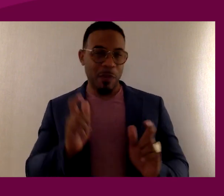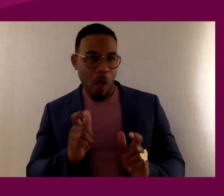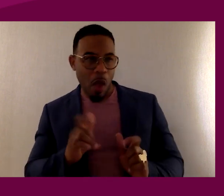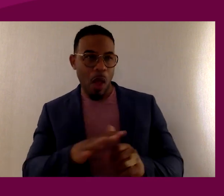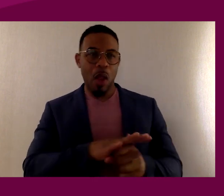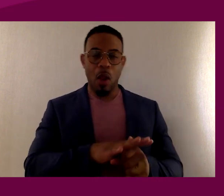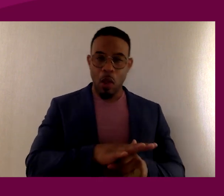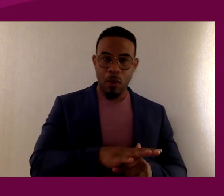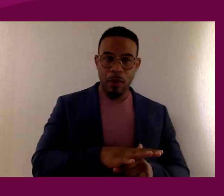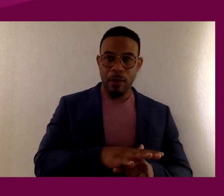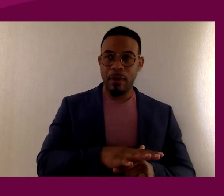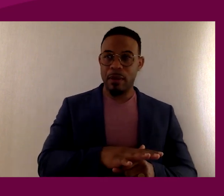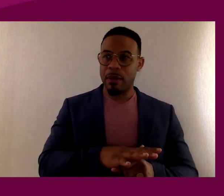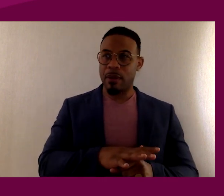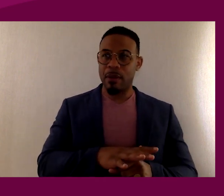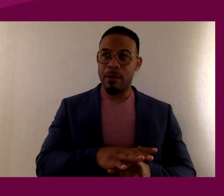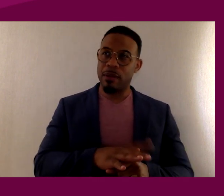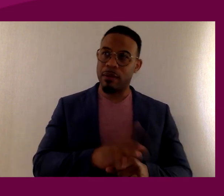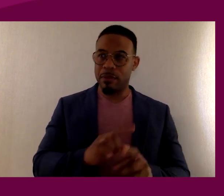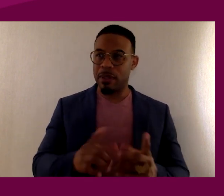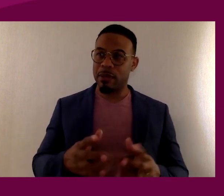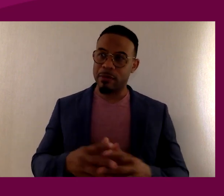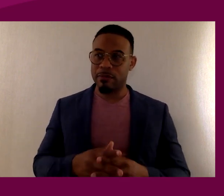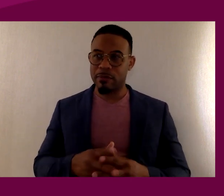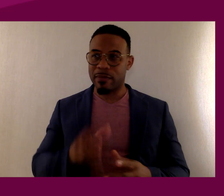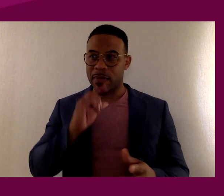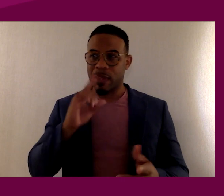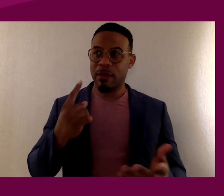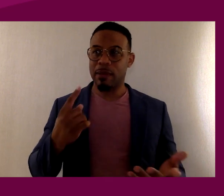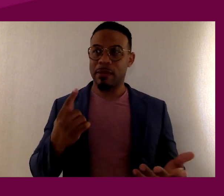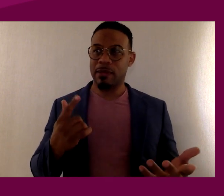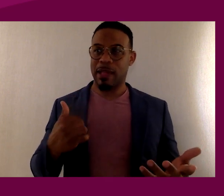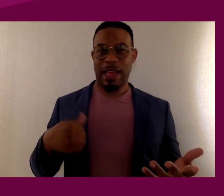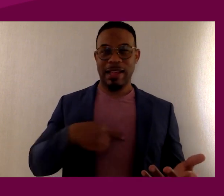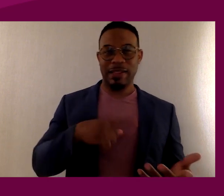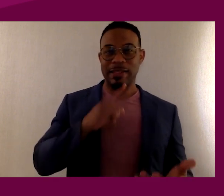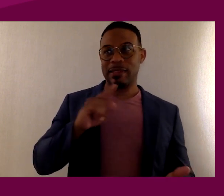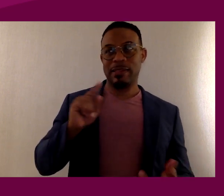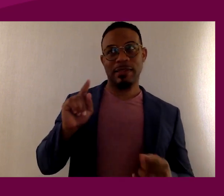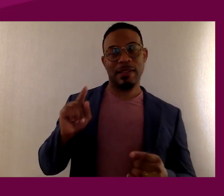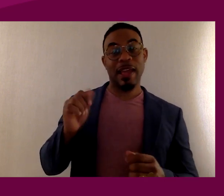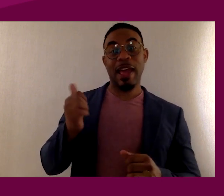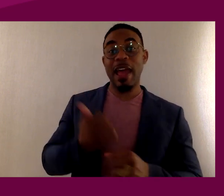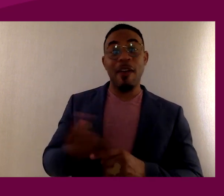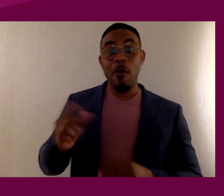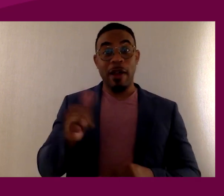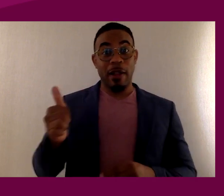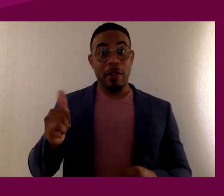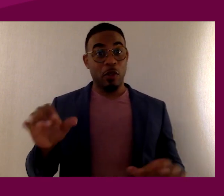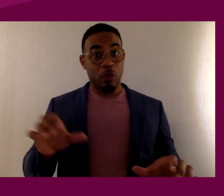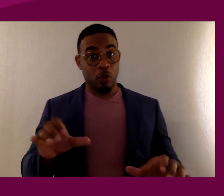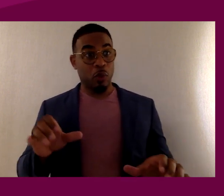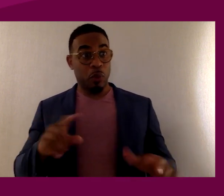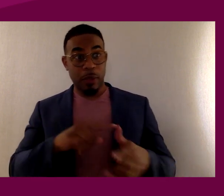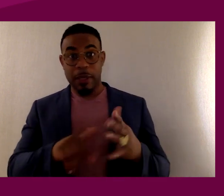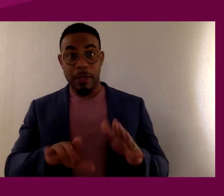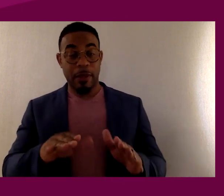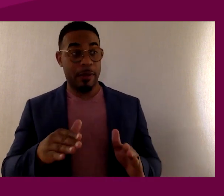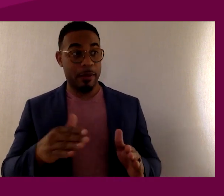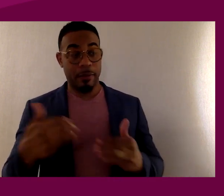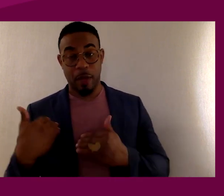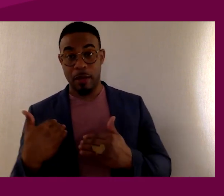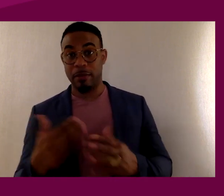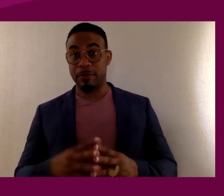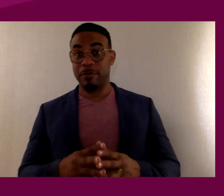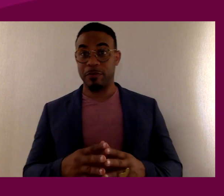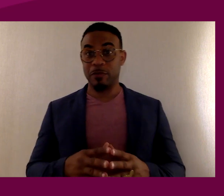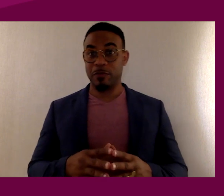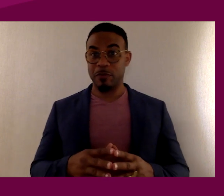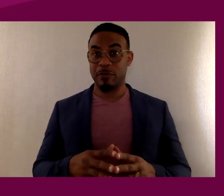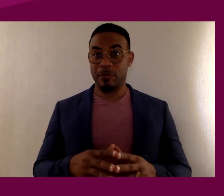doing something. It's small, it's local, but it's not just us, it's everyone else doing their bit,